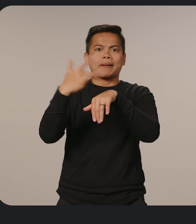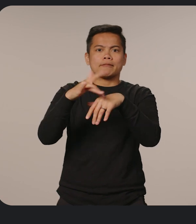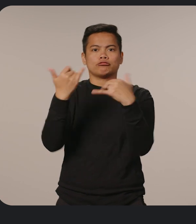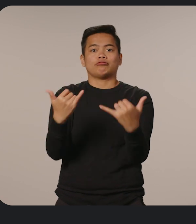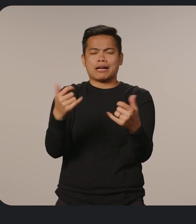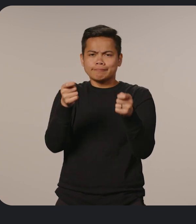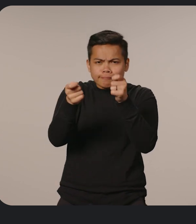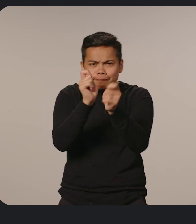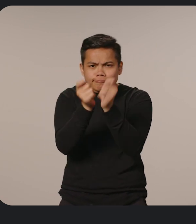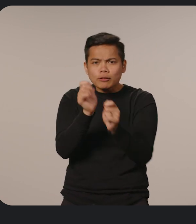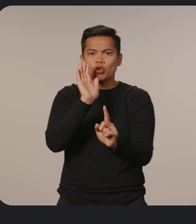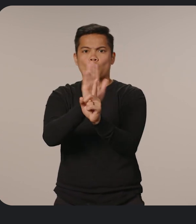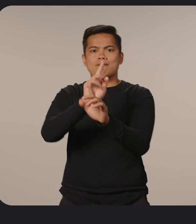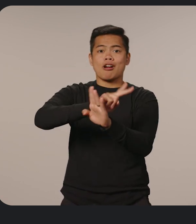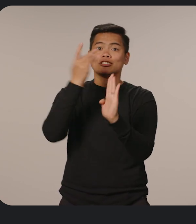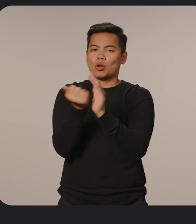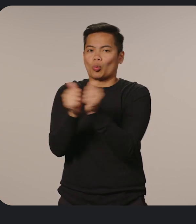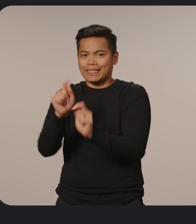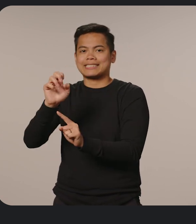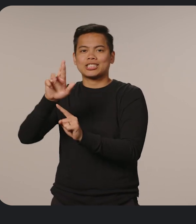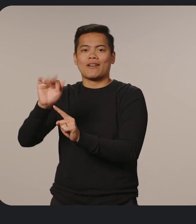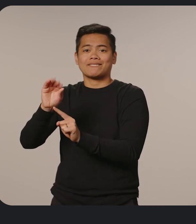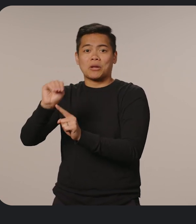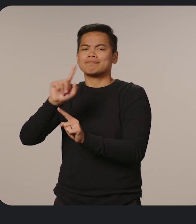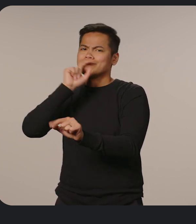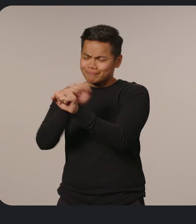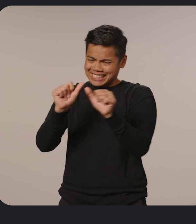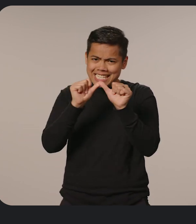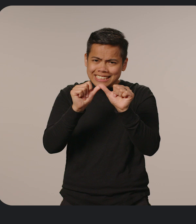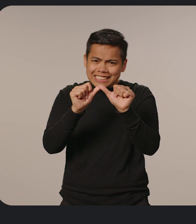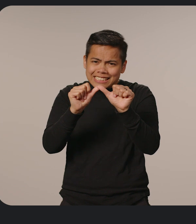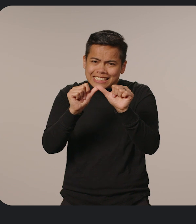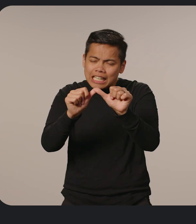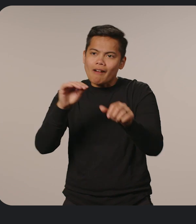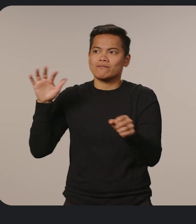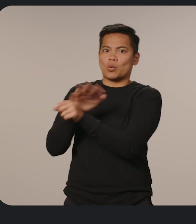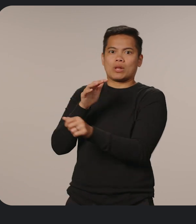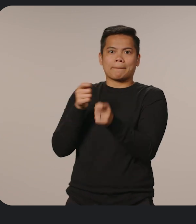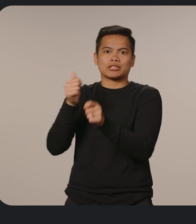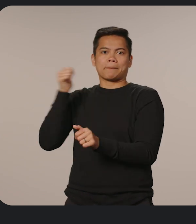terraform and ensure a consistent fully managed back end check out the code